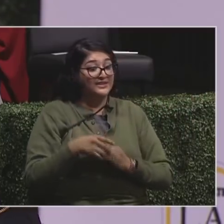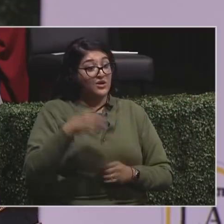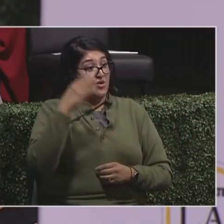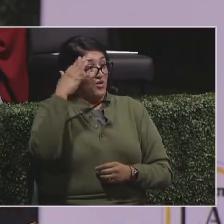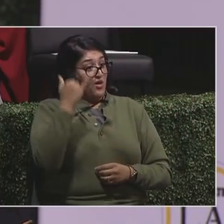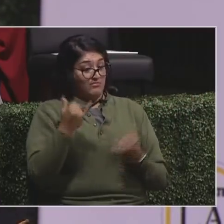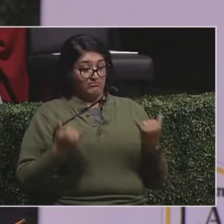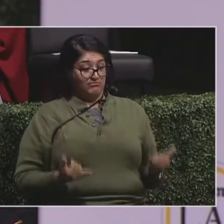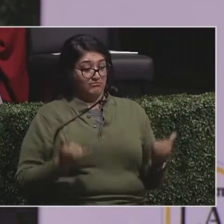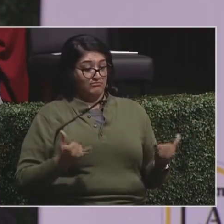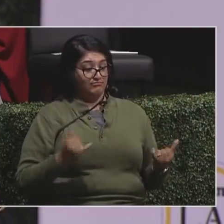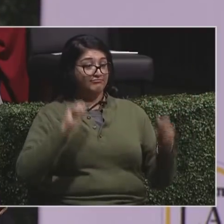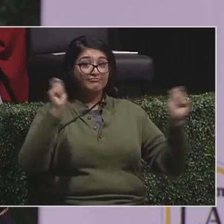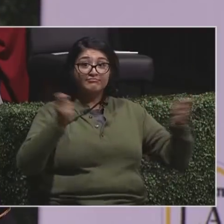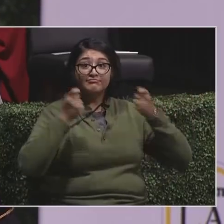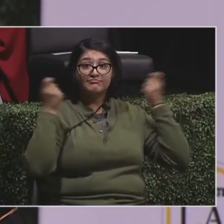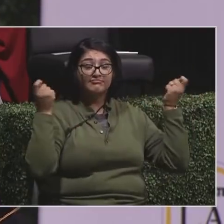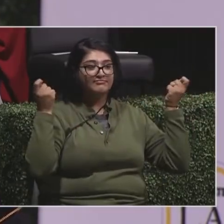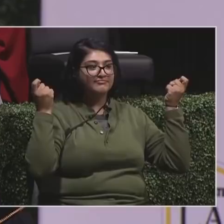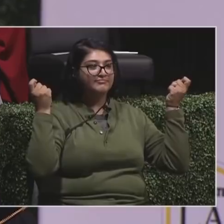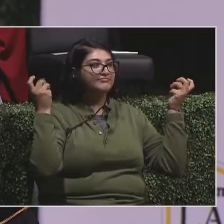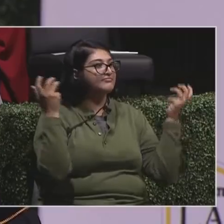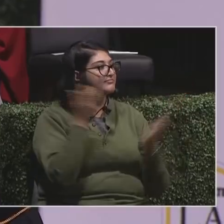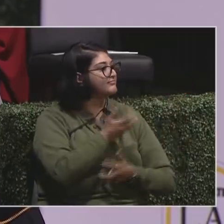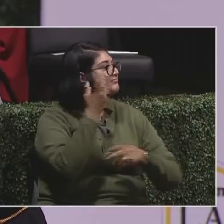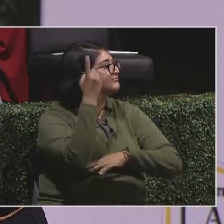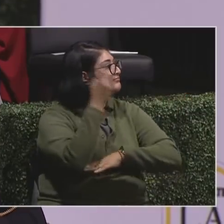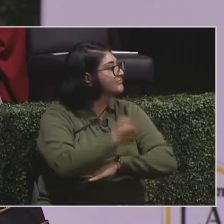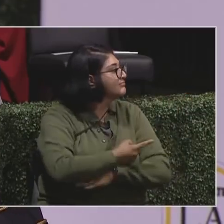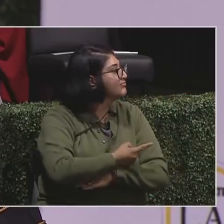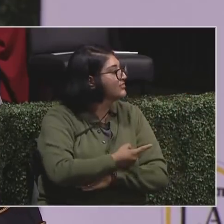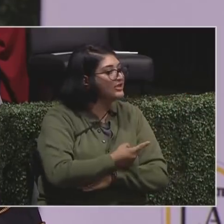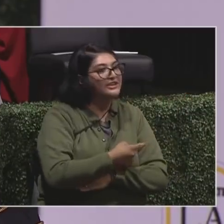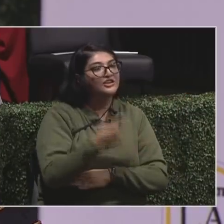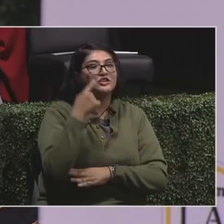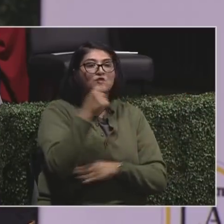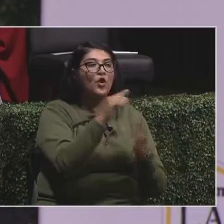WITH THE CAL STATE LA VALUES THAT YOU CARRY, WITH YOUR EXPERIENCES AS A PART